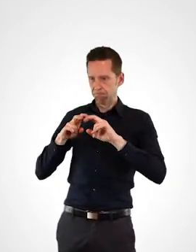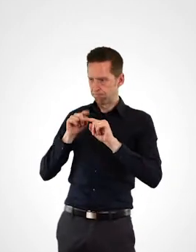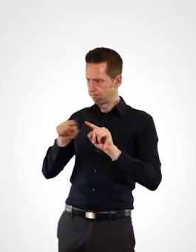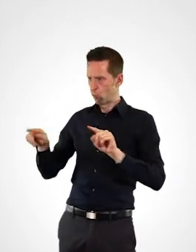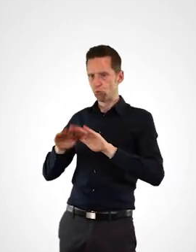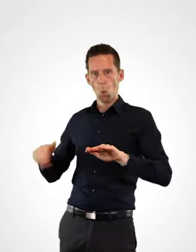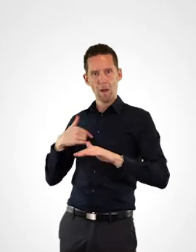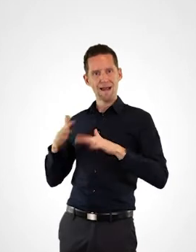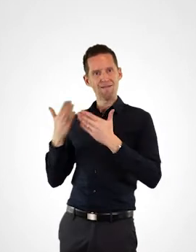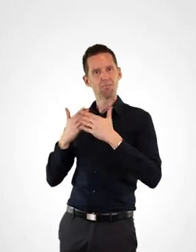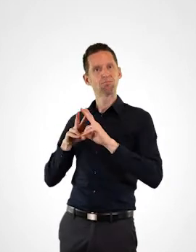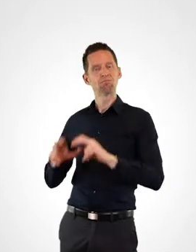from some of the children that we've studied.